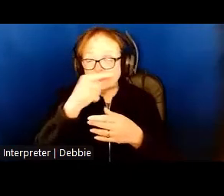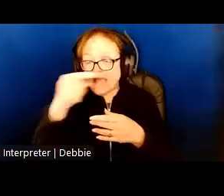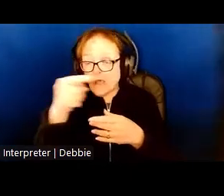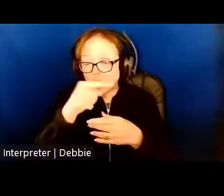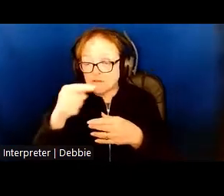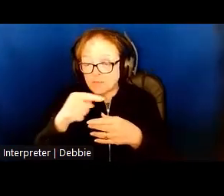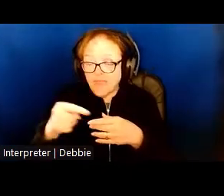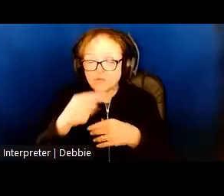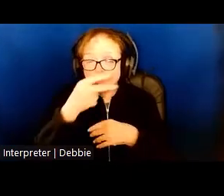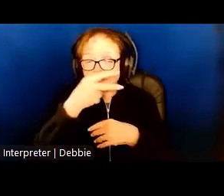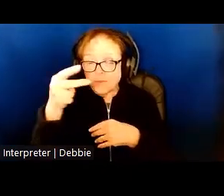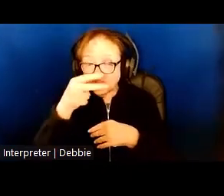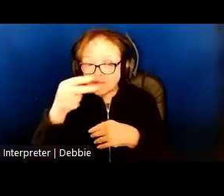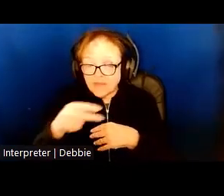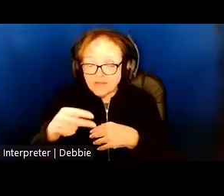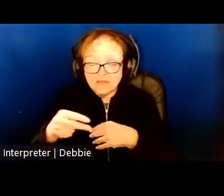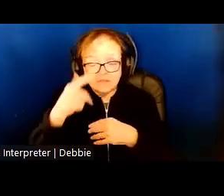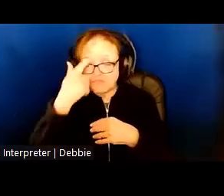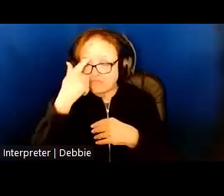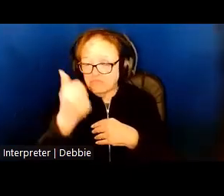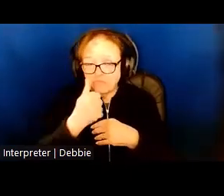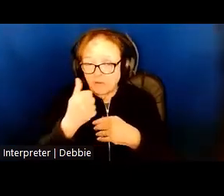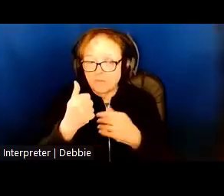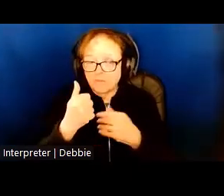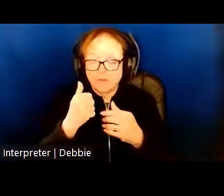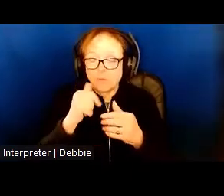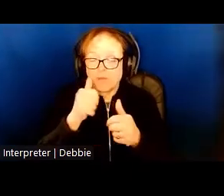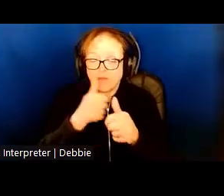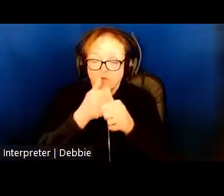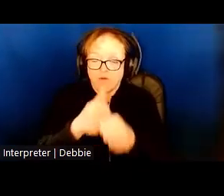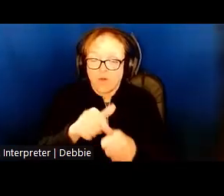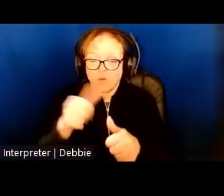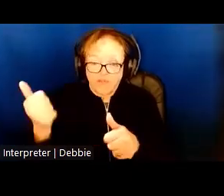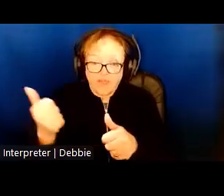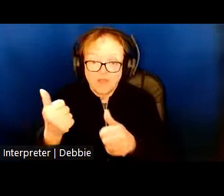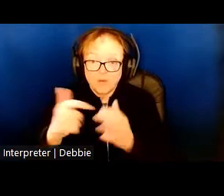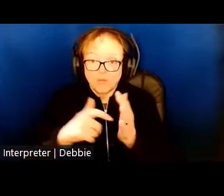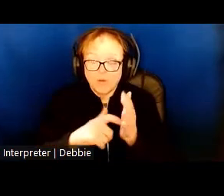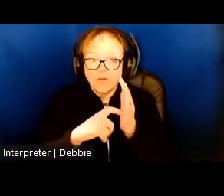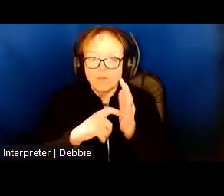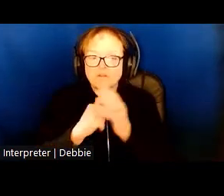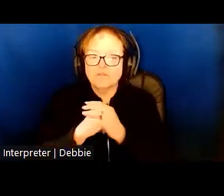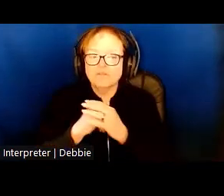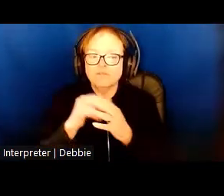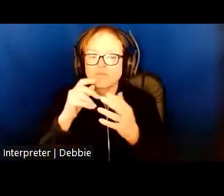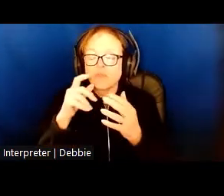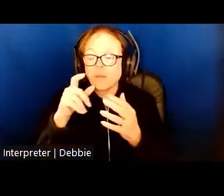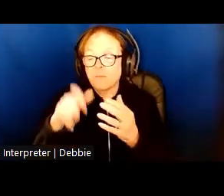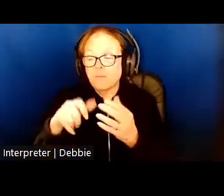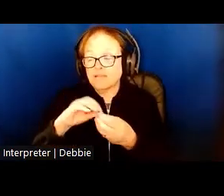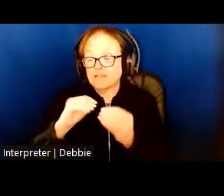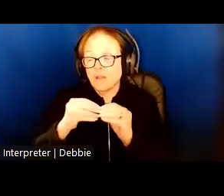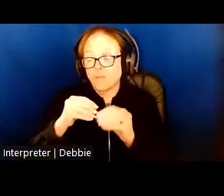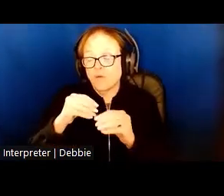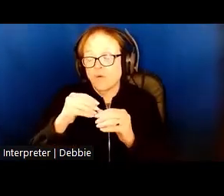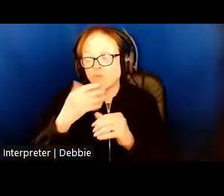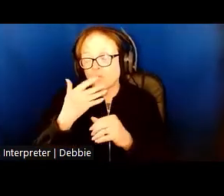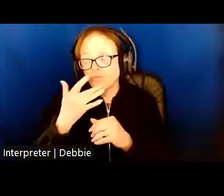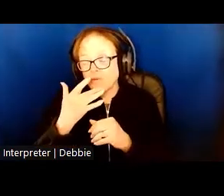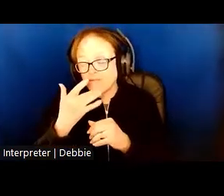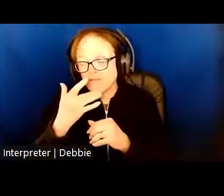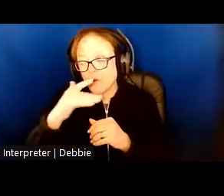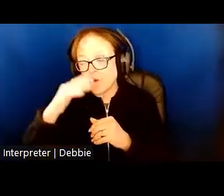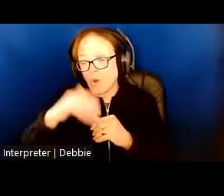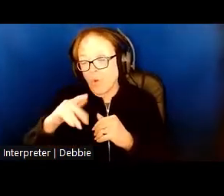long as all other formatting requirements are met.